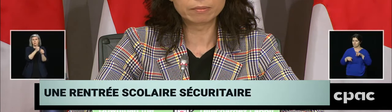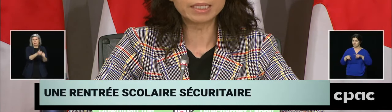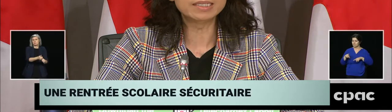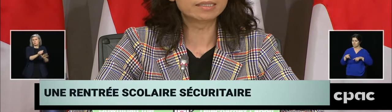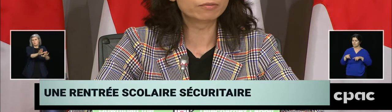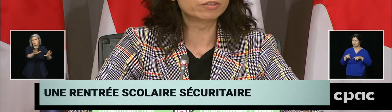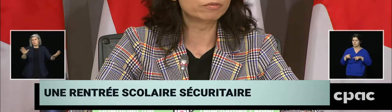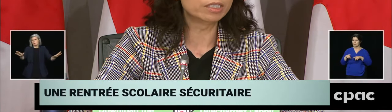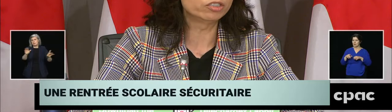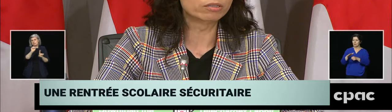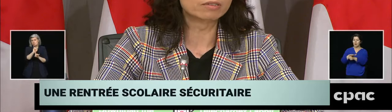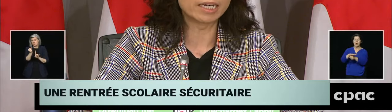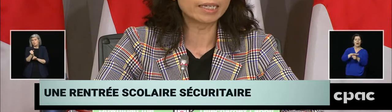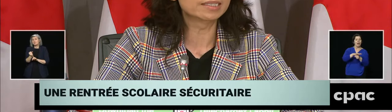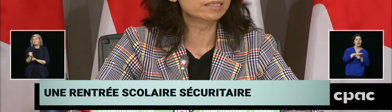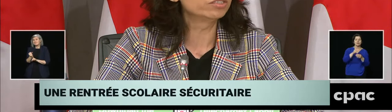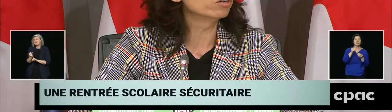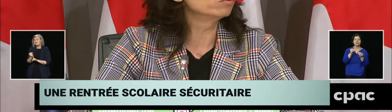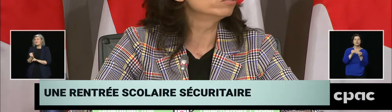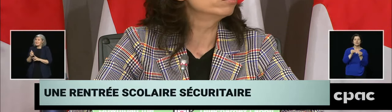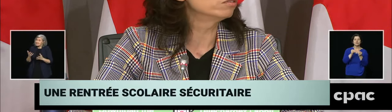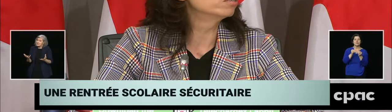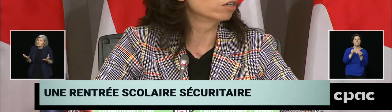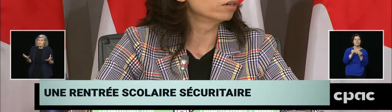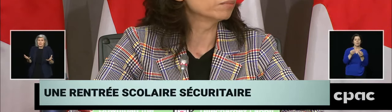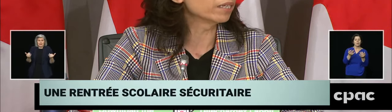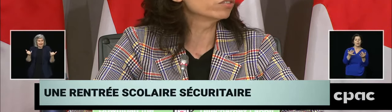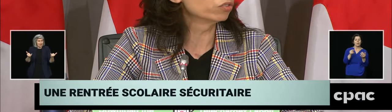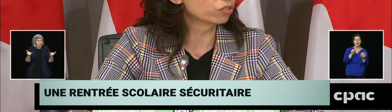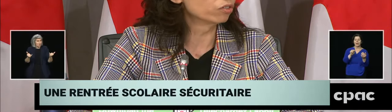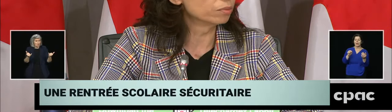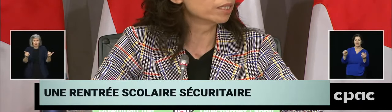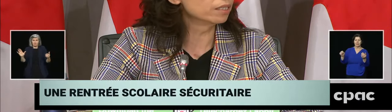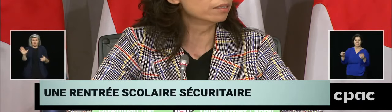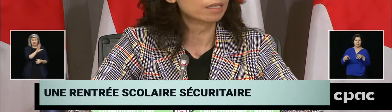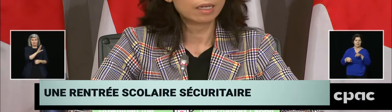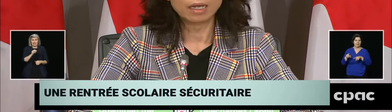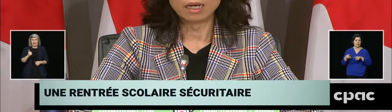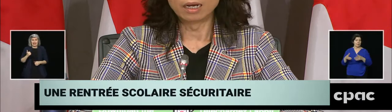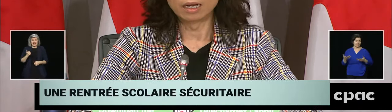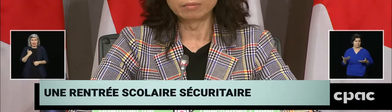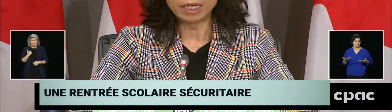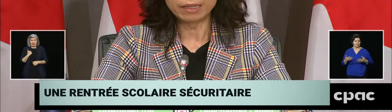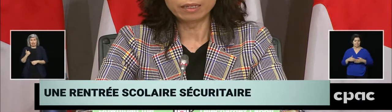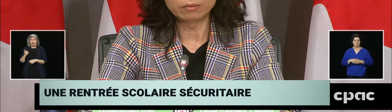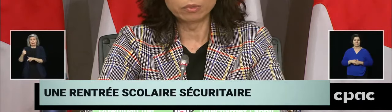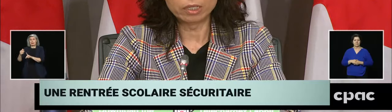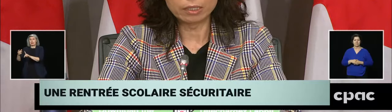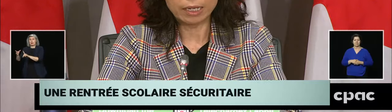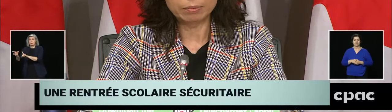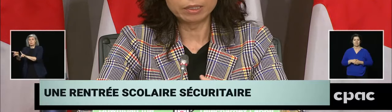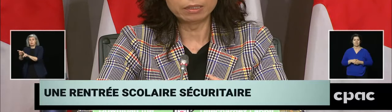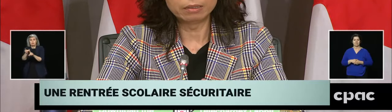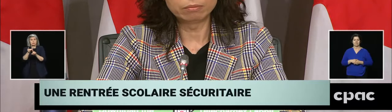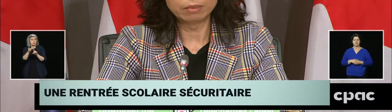PANDEMIC HAS BEEN VERY -- HAS RESULTED IN MANY DIFFERENT